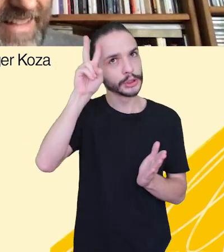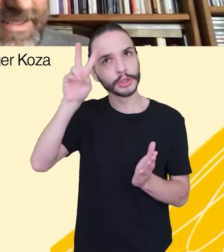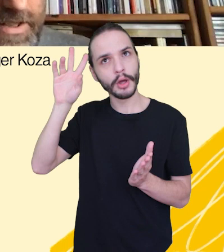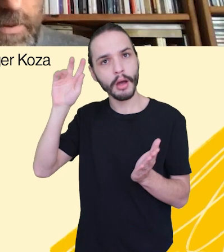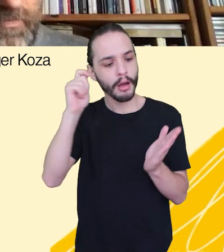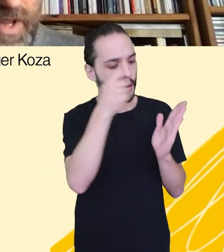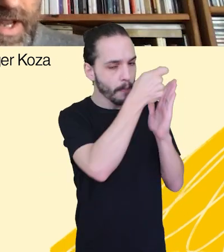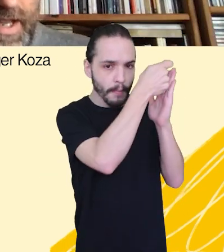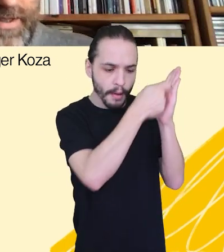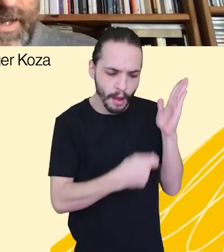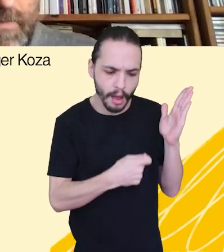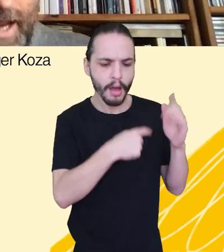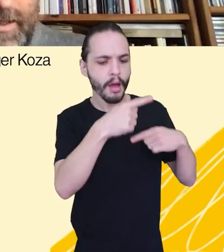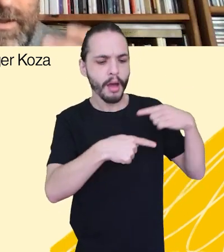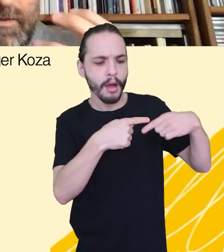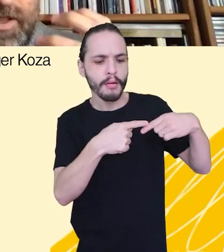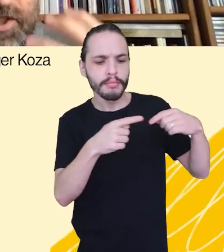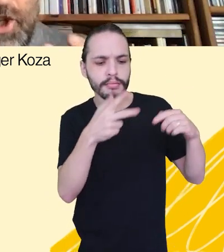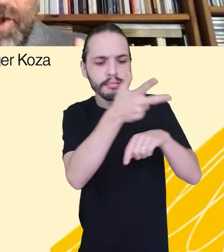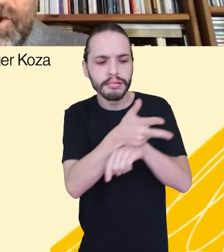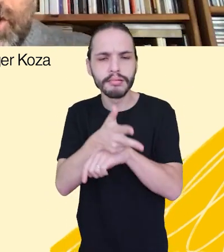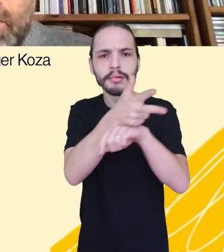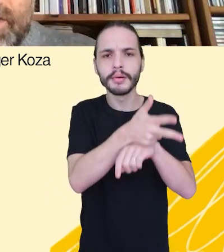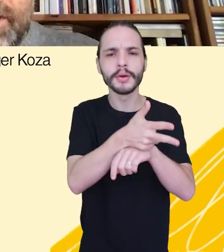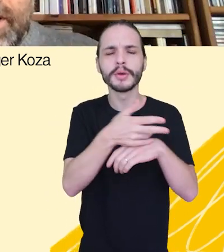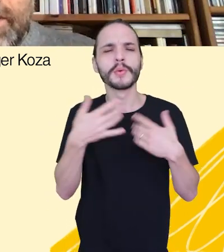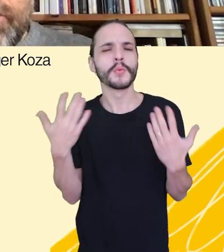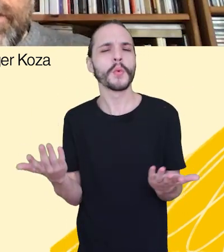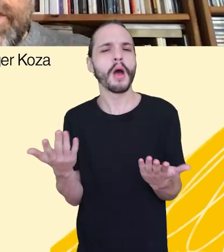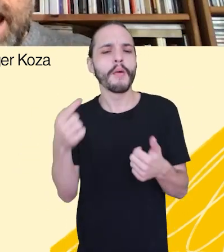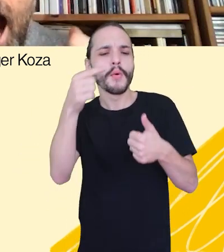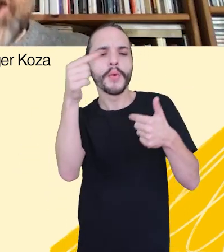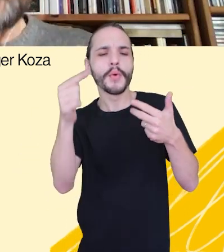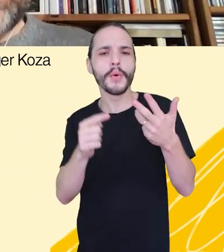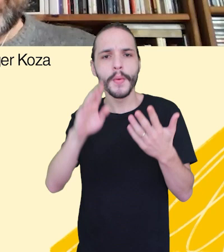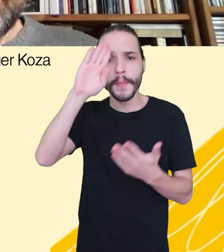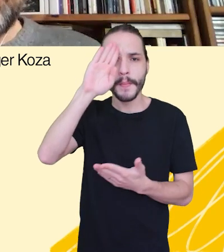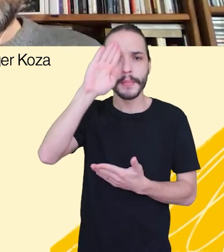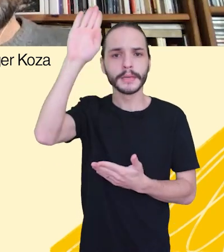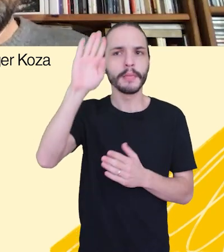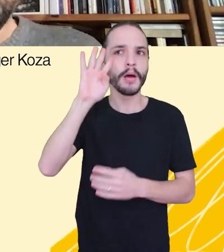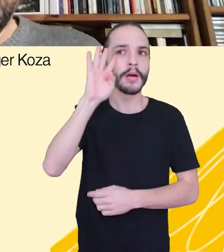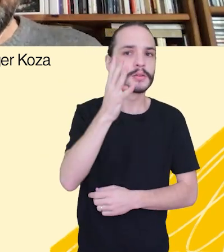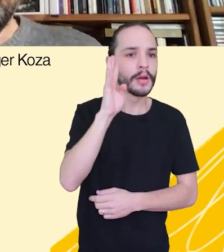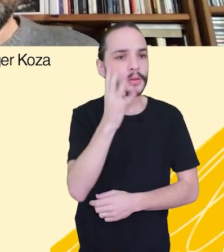and the main decisions towards the aspect that you would be working.